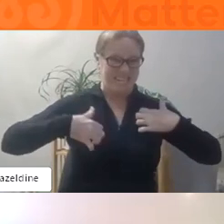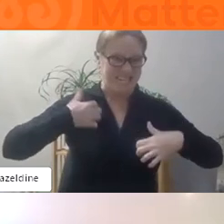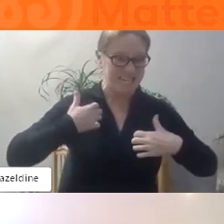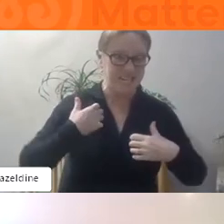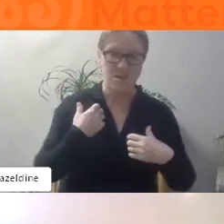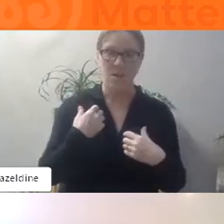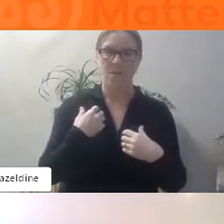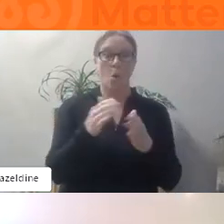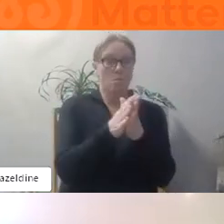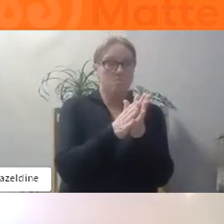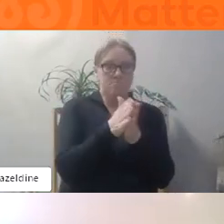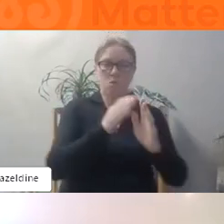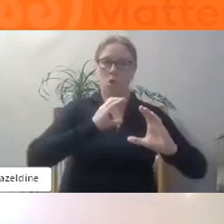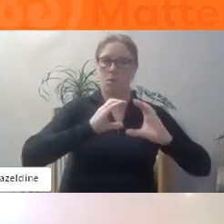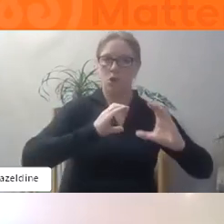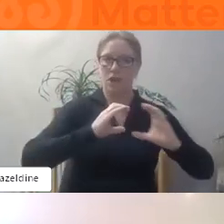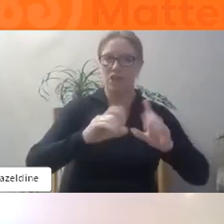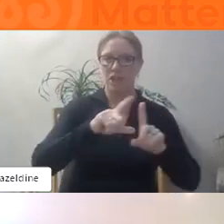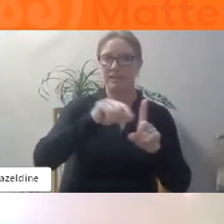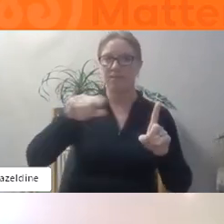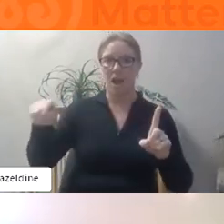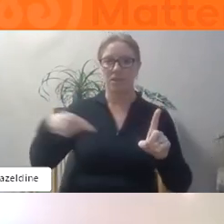communication device that was being trialled and is going to be provided